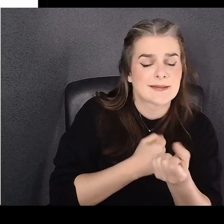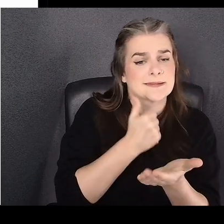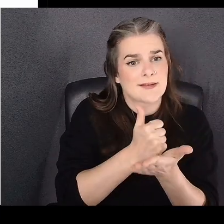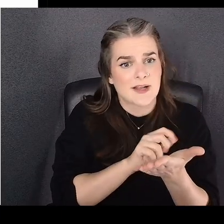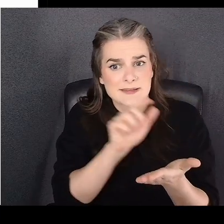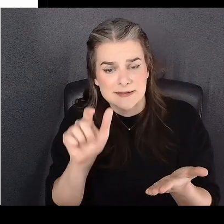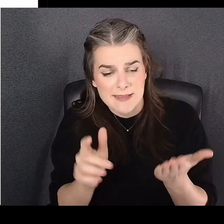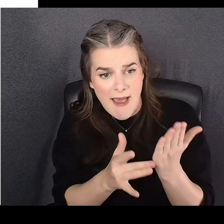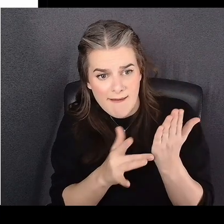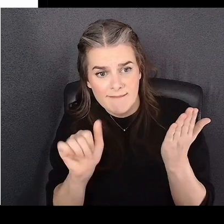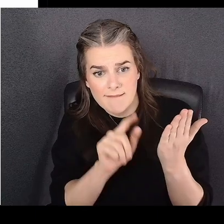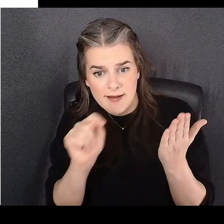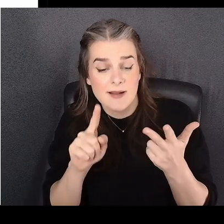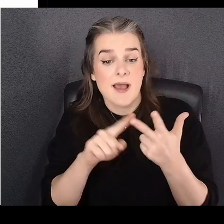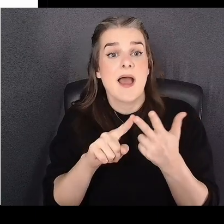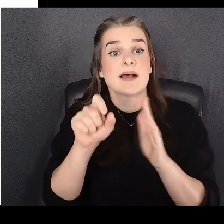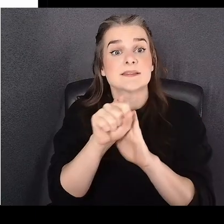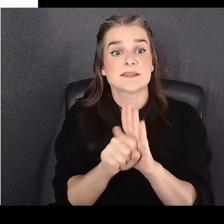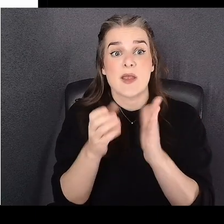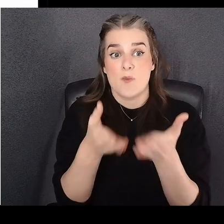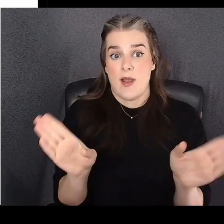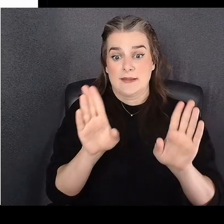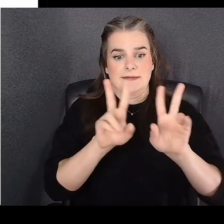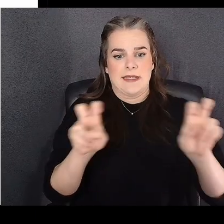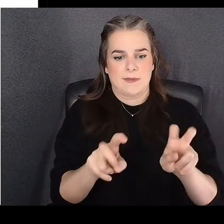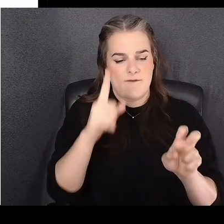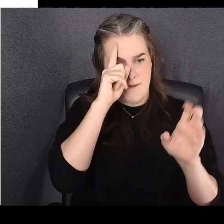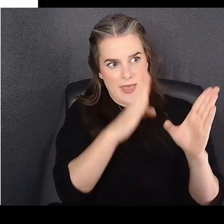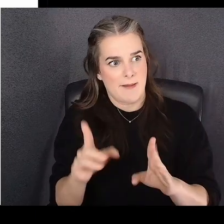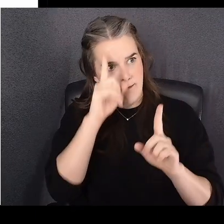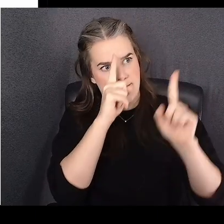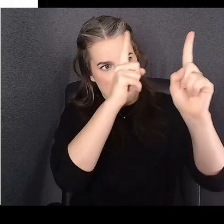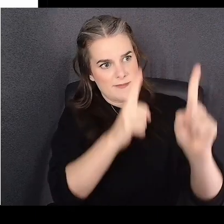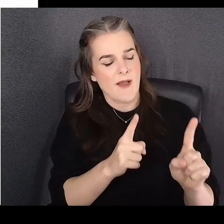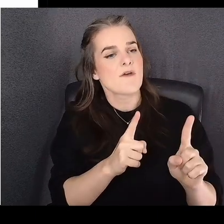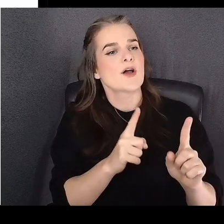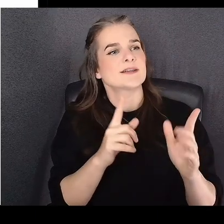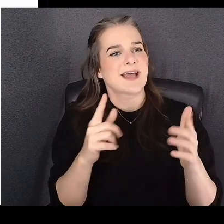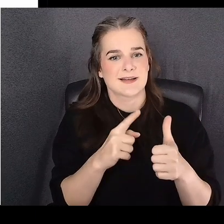and benchmark a technology for systems change, a provider survey to assess technology awareness